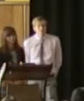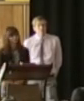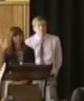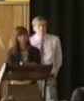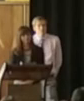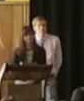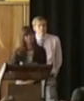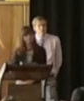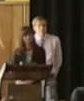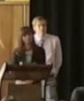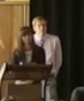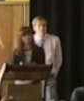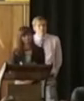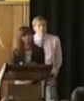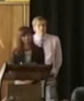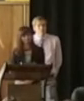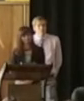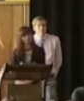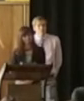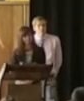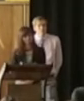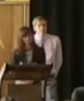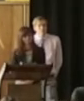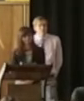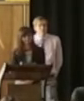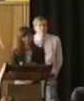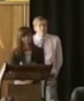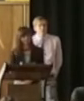have casual employment as well can we sort of look at where people are whether